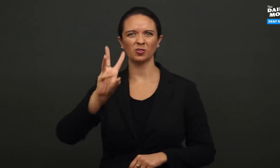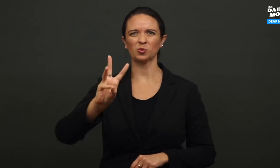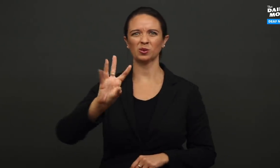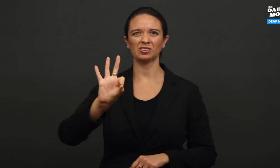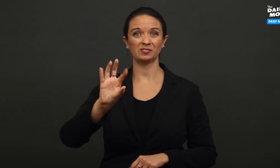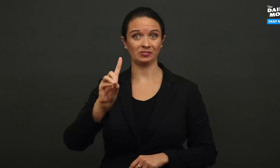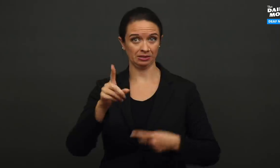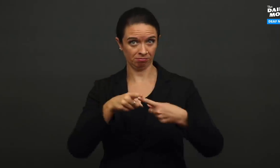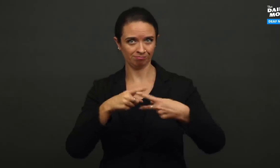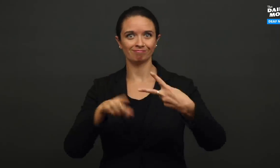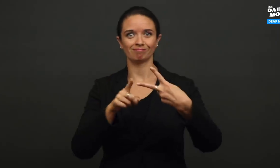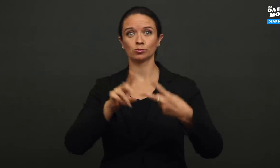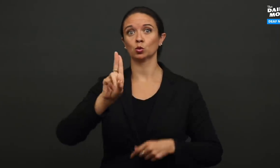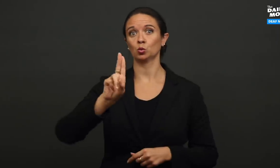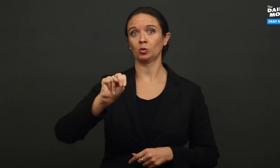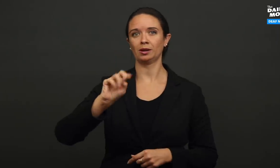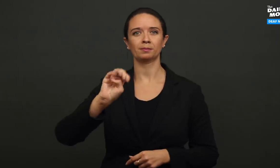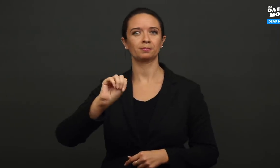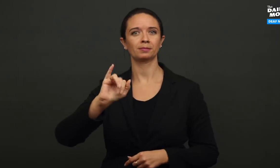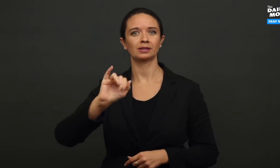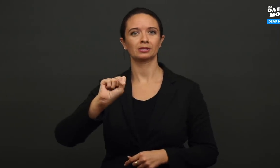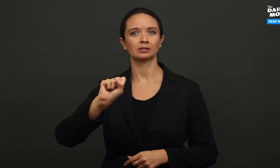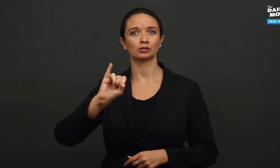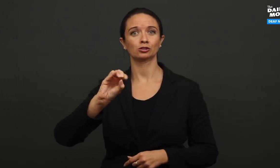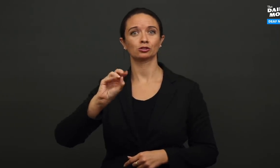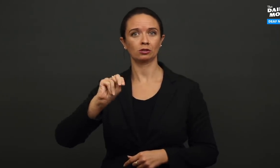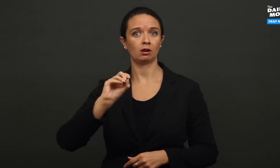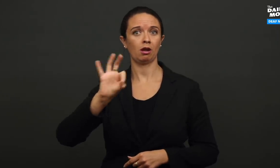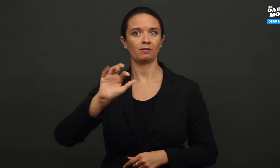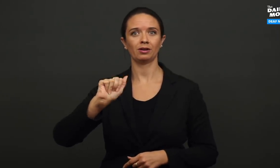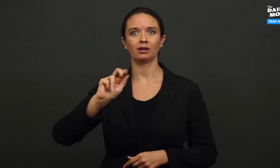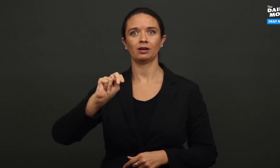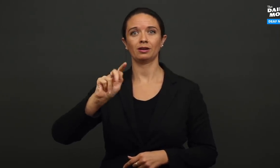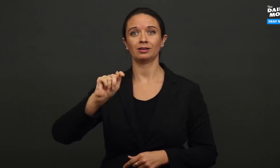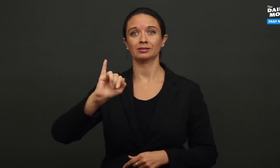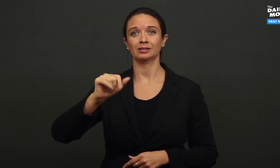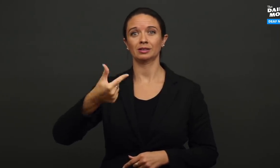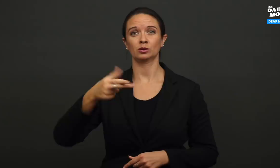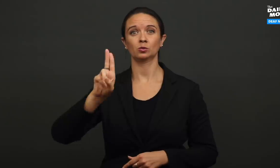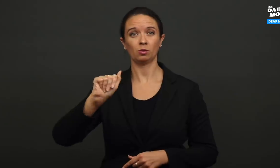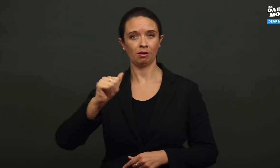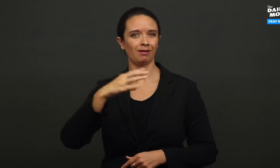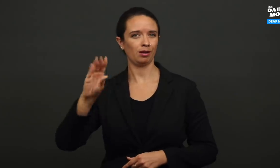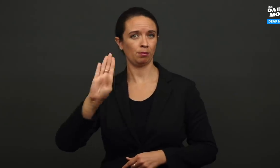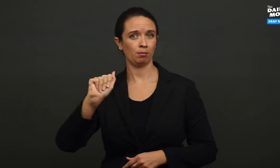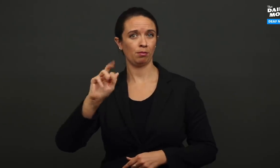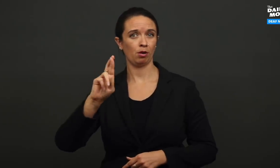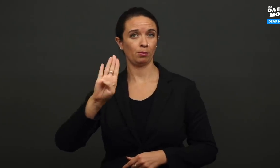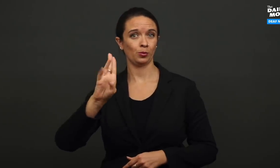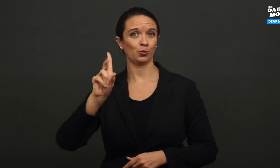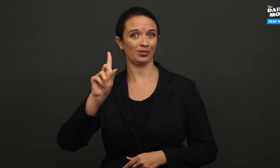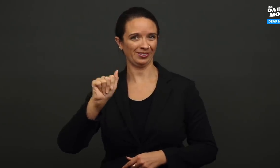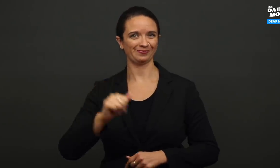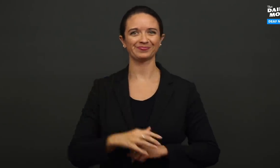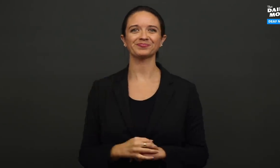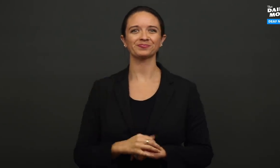and the UN Mission of Antigua and Barbuda.